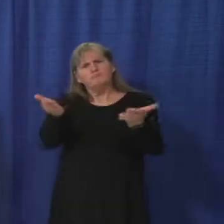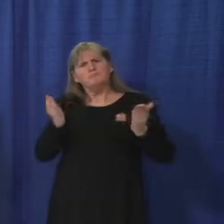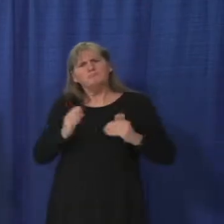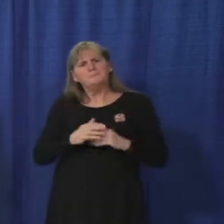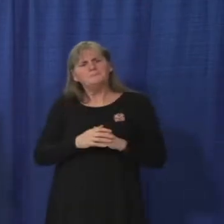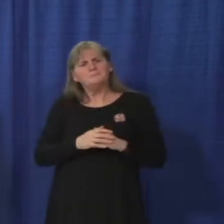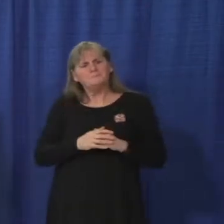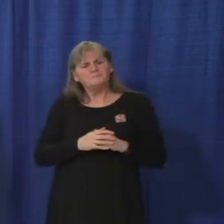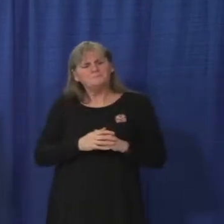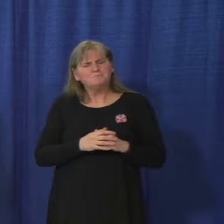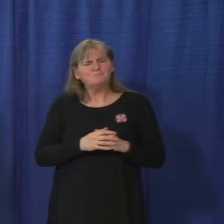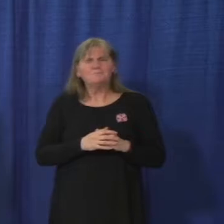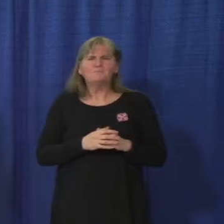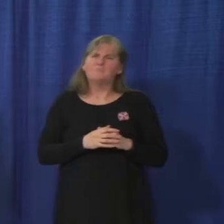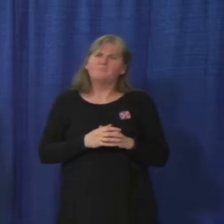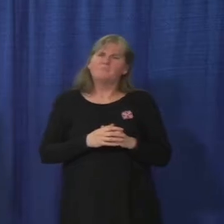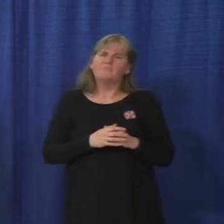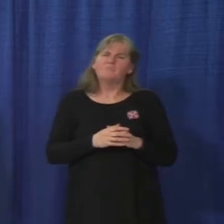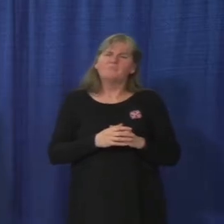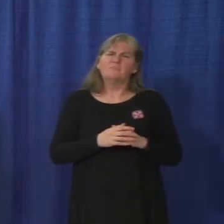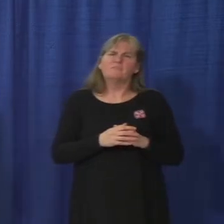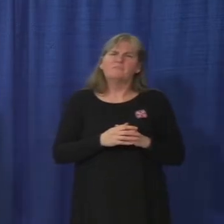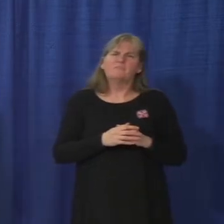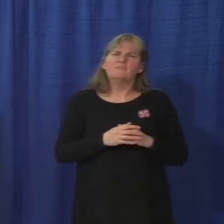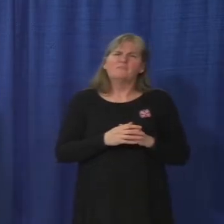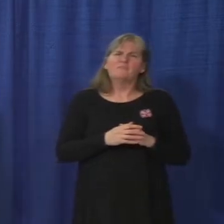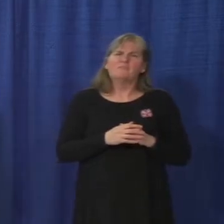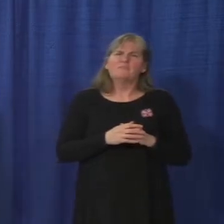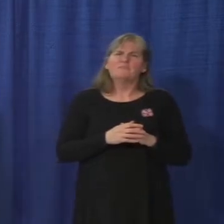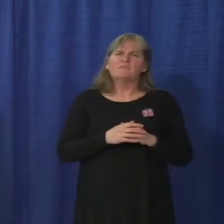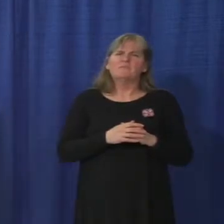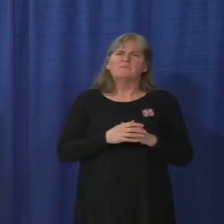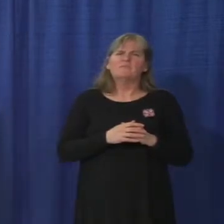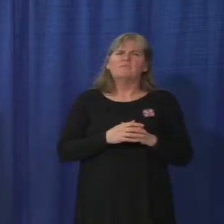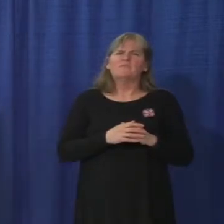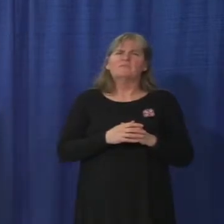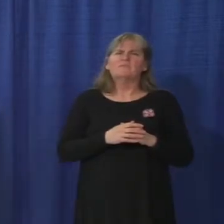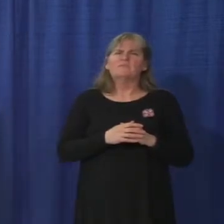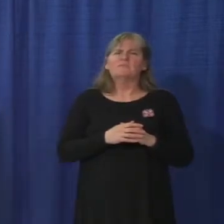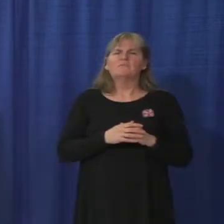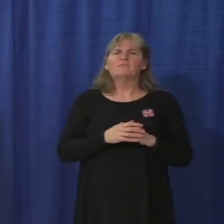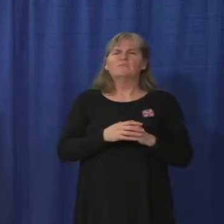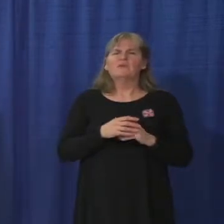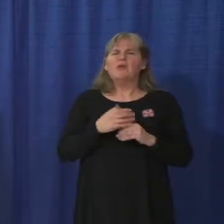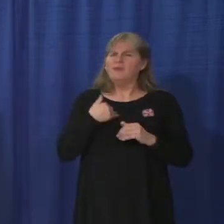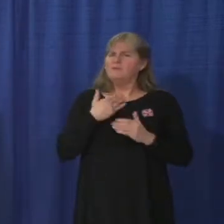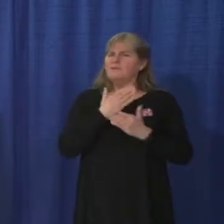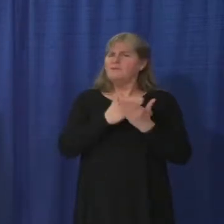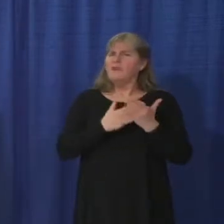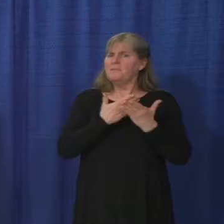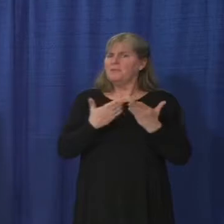things that are new weather its some of the initiatives around